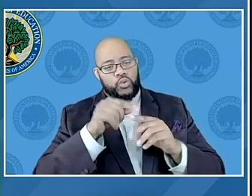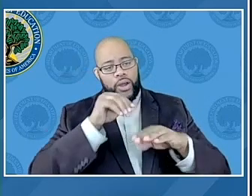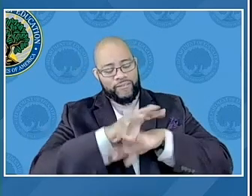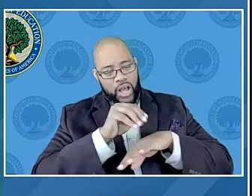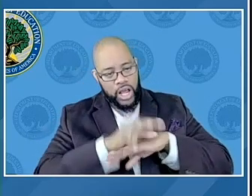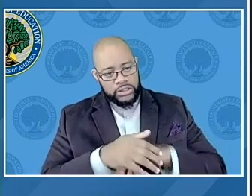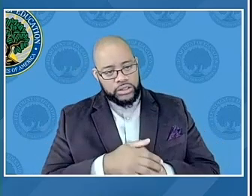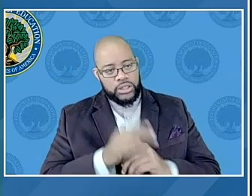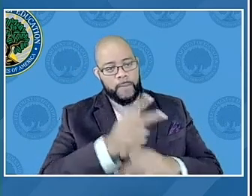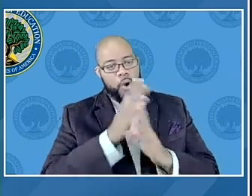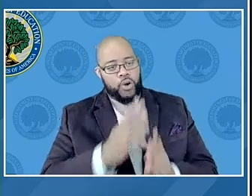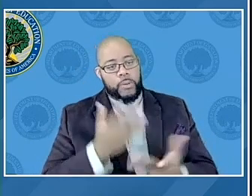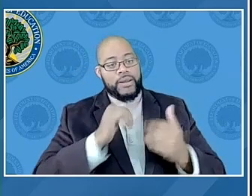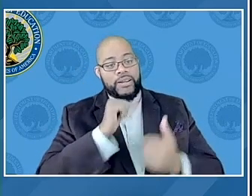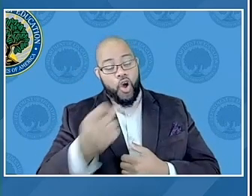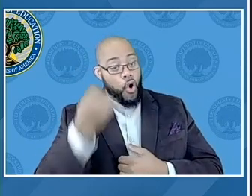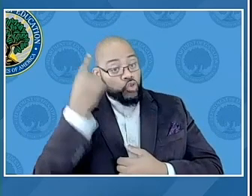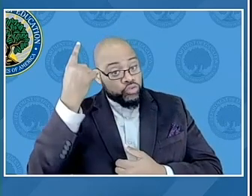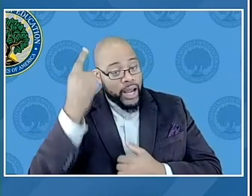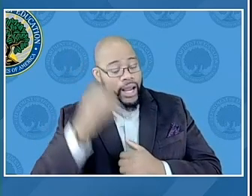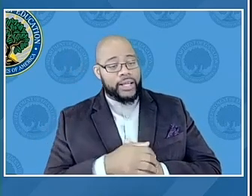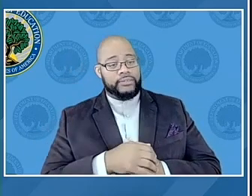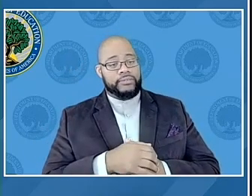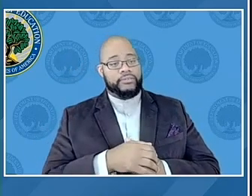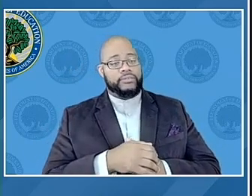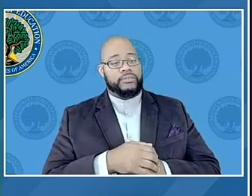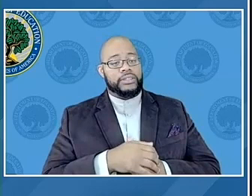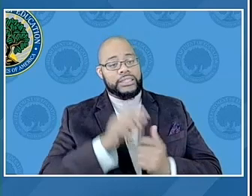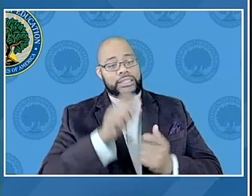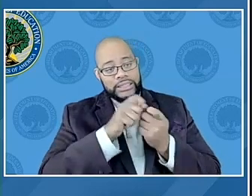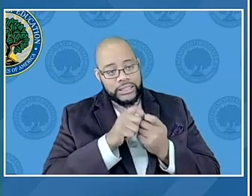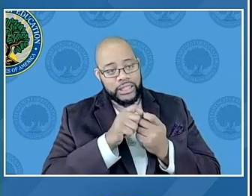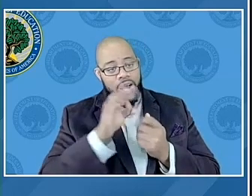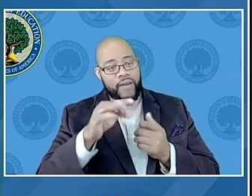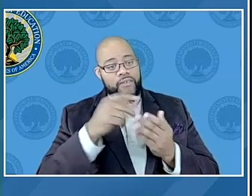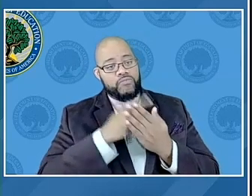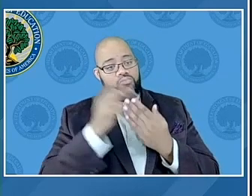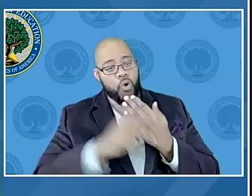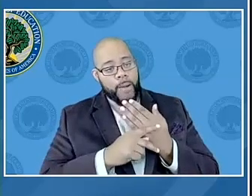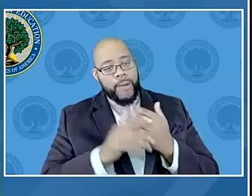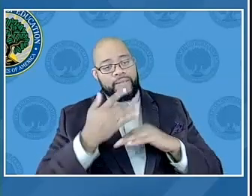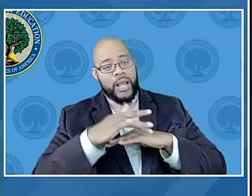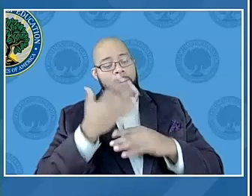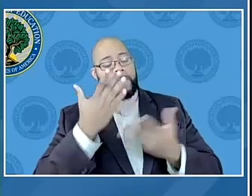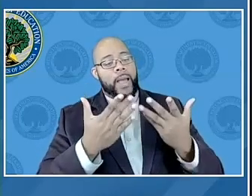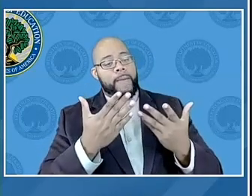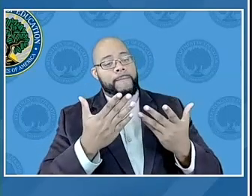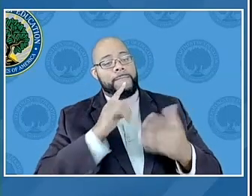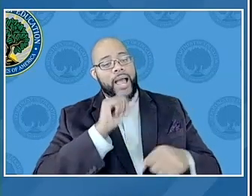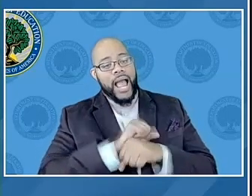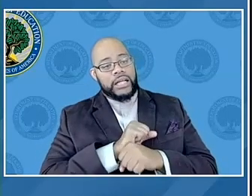They may not understand the details of the programs available, and they may actually misadvise. This is definitely the case